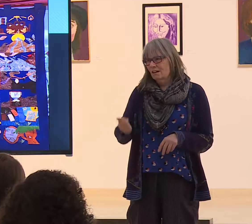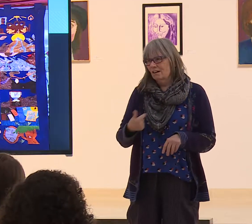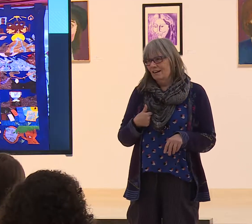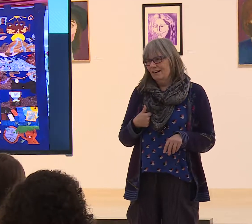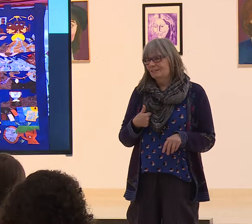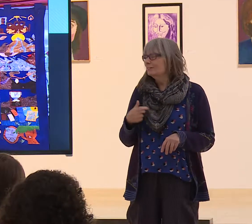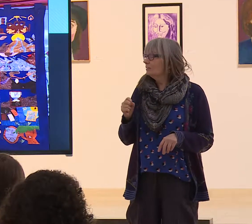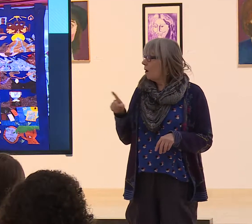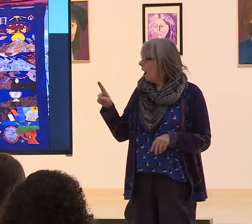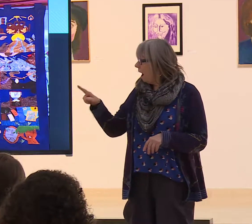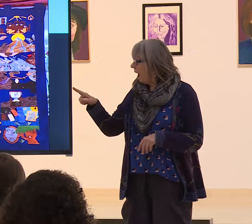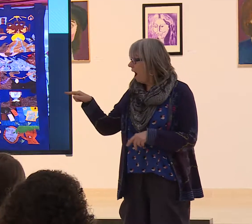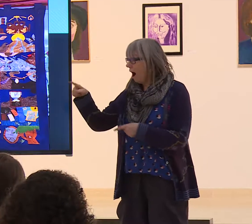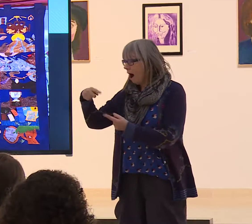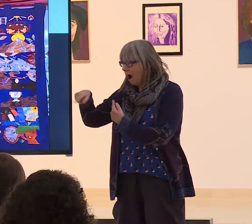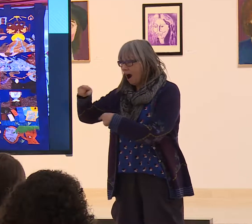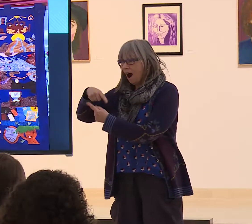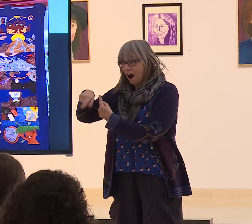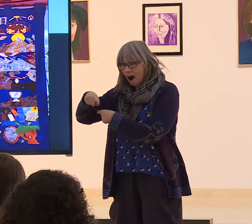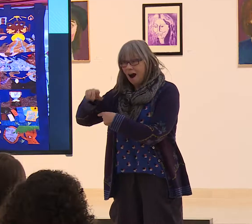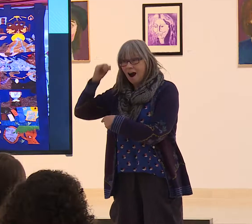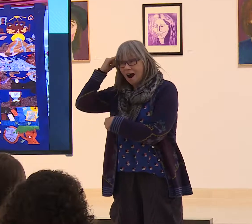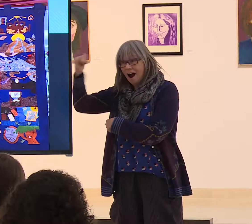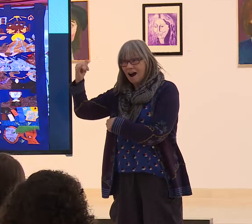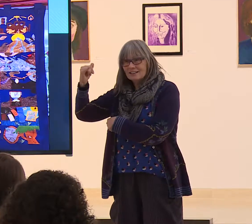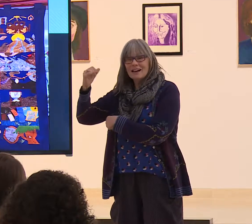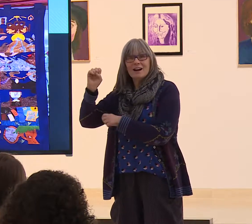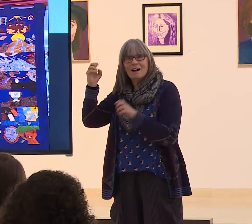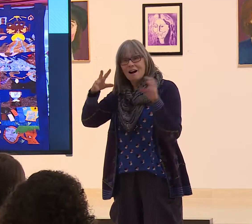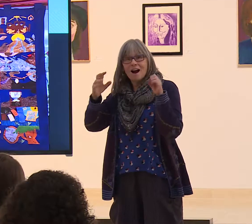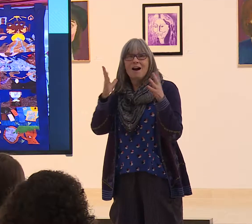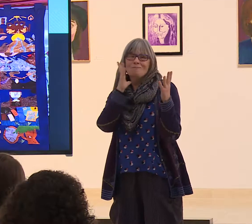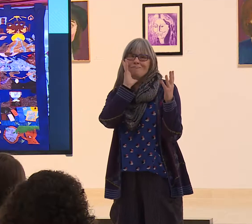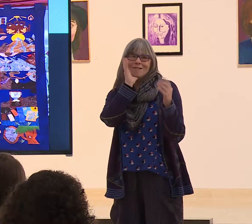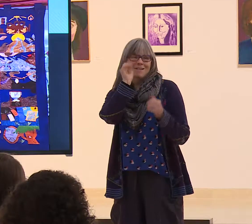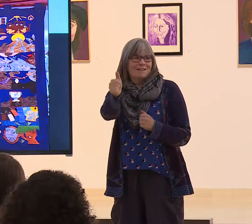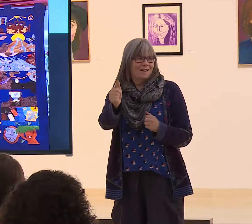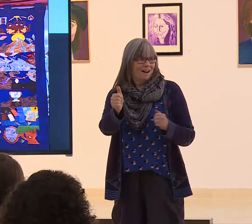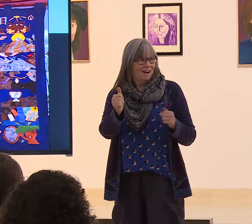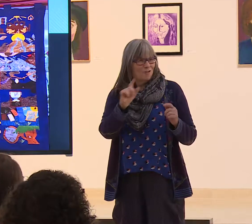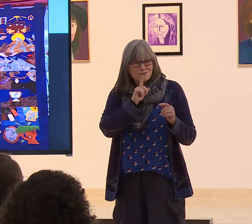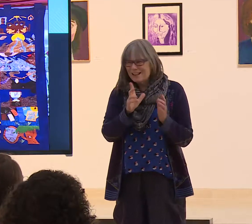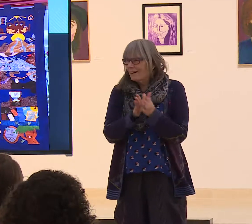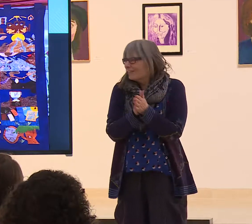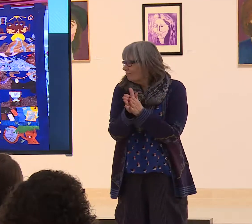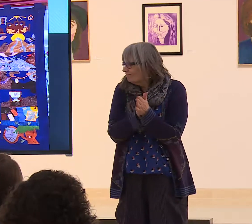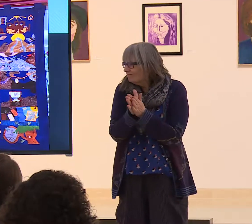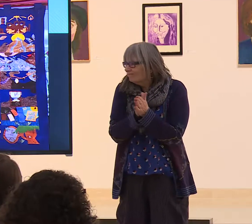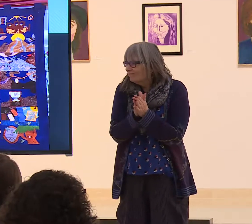I did not look forward to it, so the idea of something bright in the month of February and this De'VIA Challenge